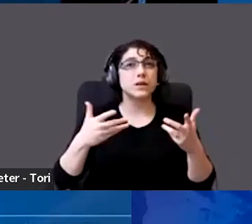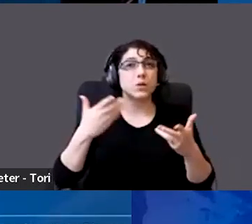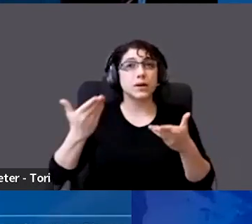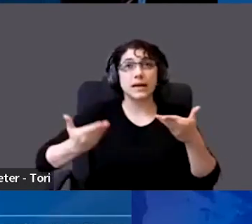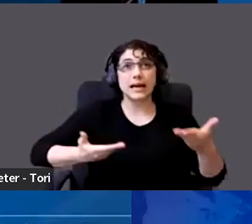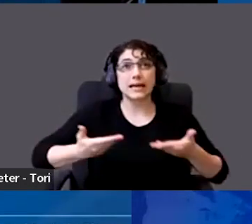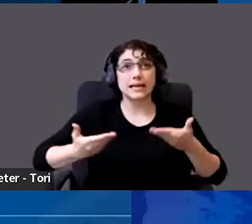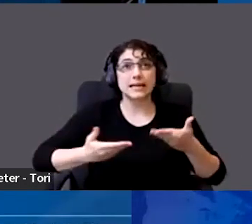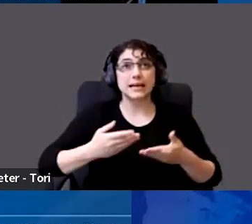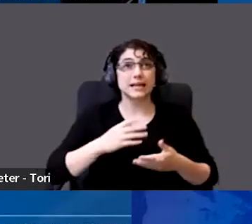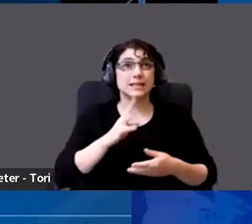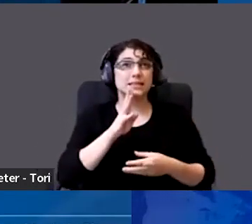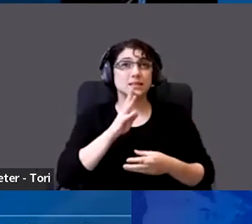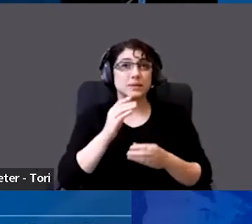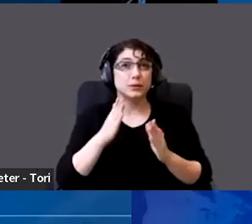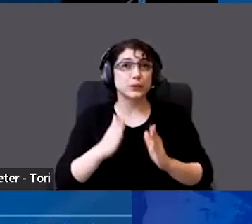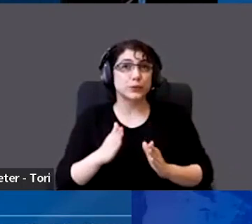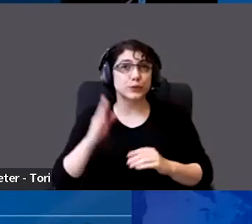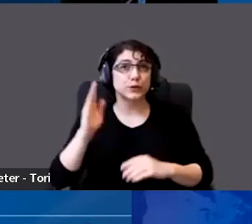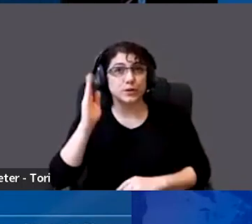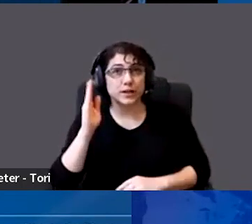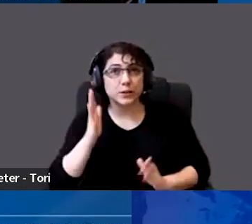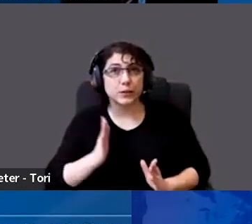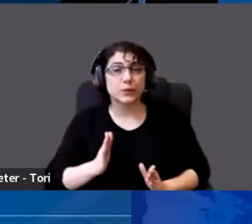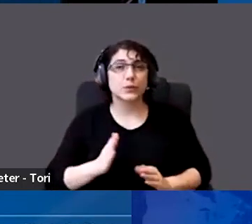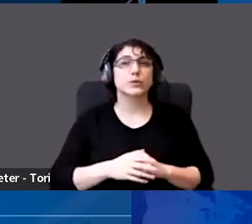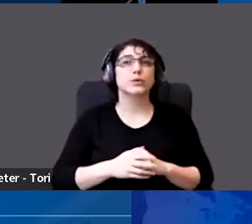that are brought in to the Health Equity Workgroup,